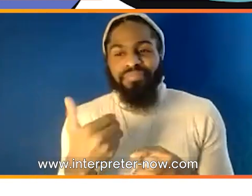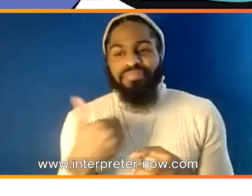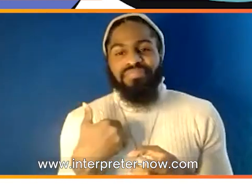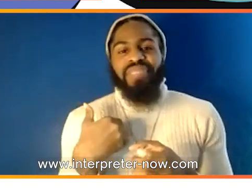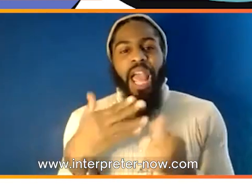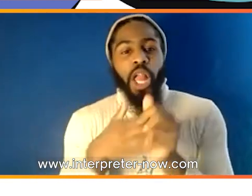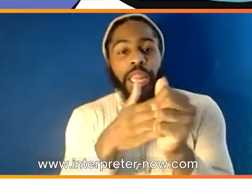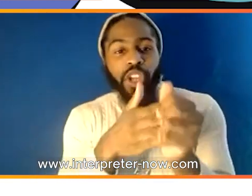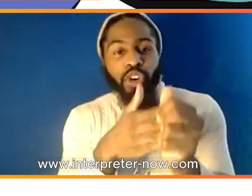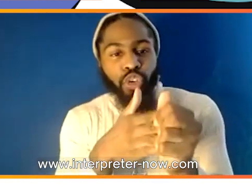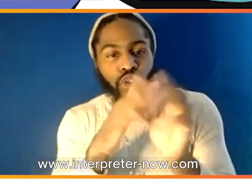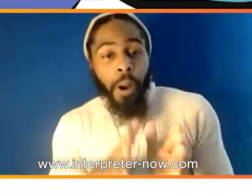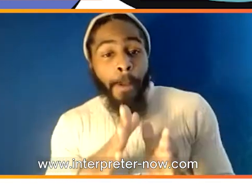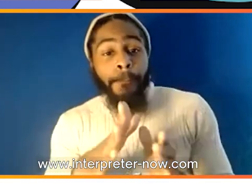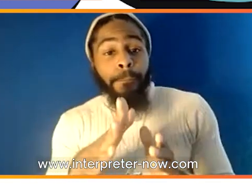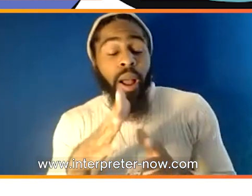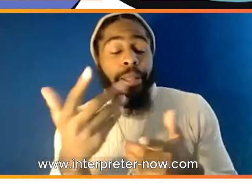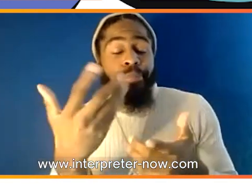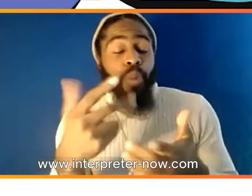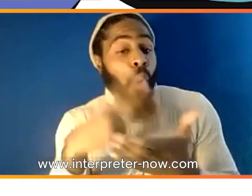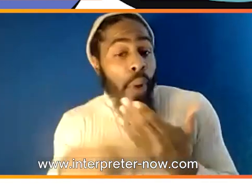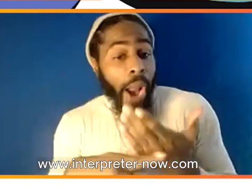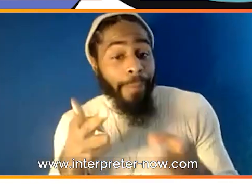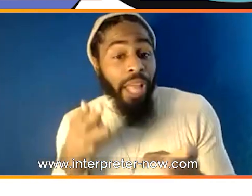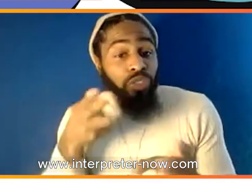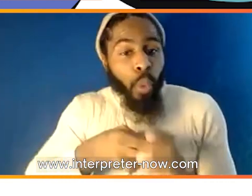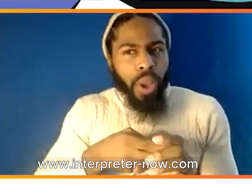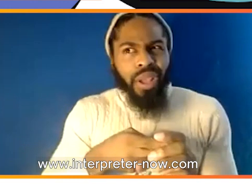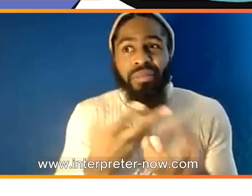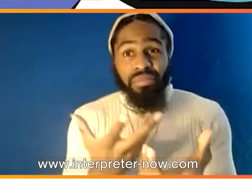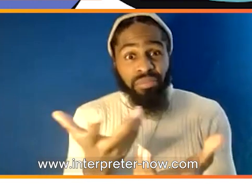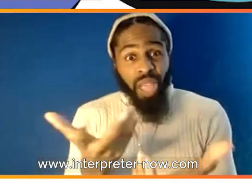in. Slowly, but surely, they were looking for someone to lead an allyship program. I'm